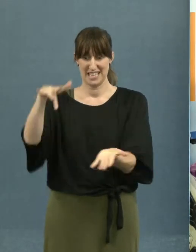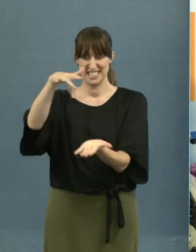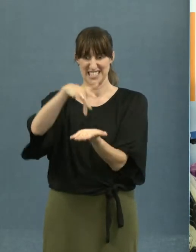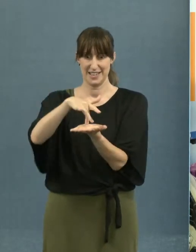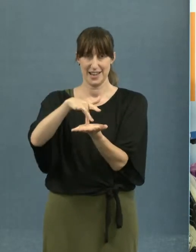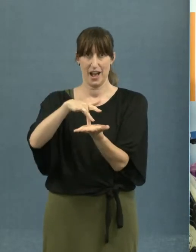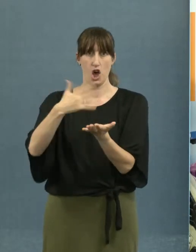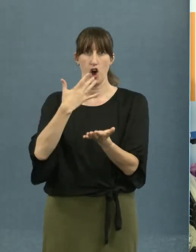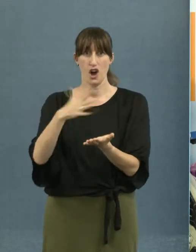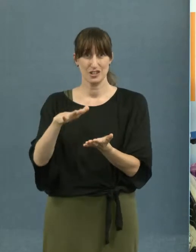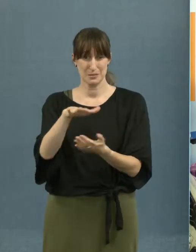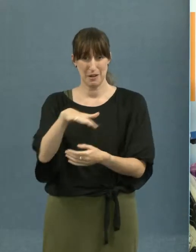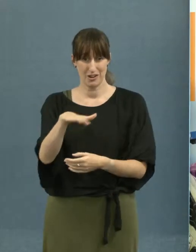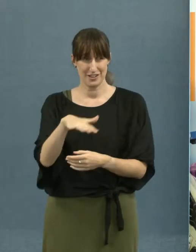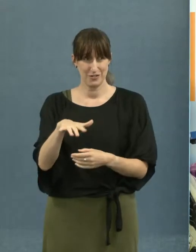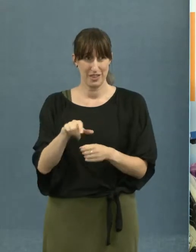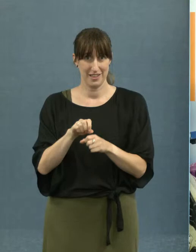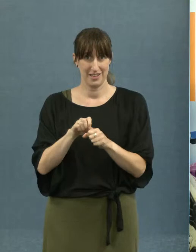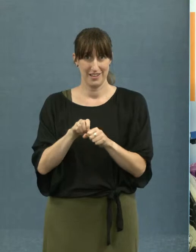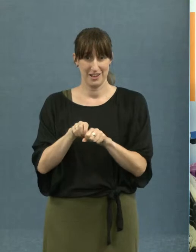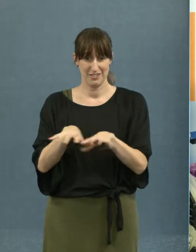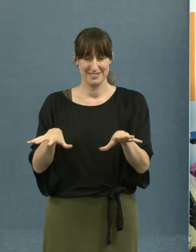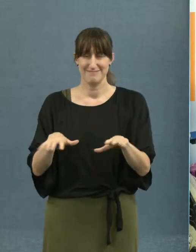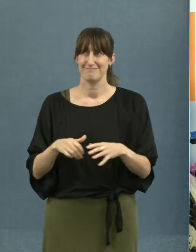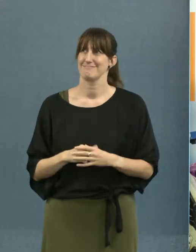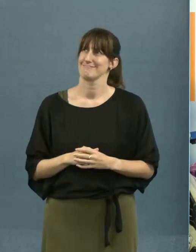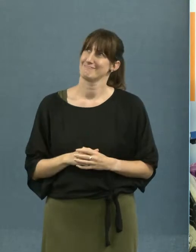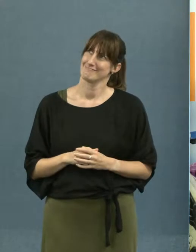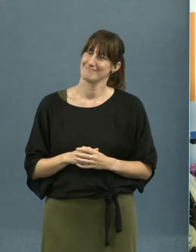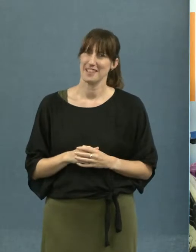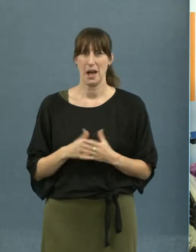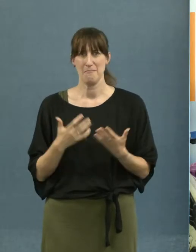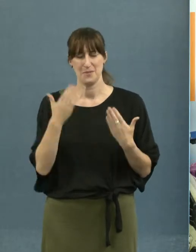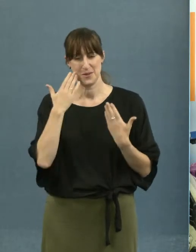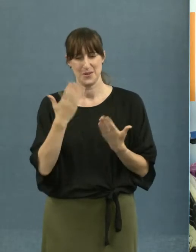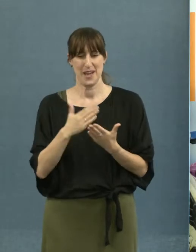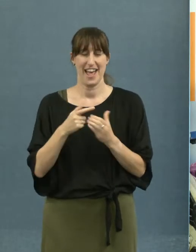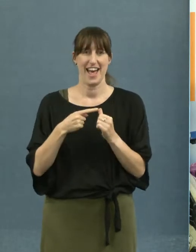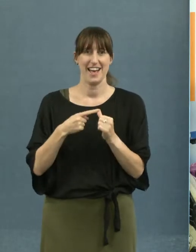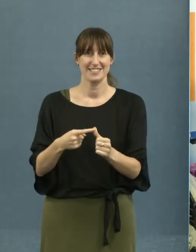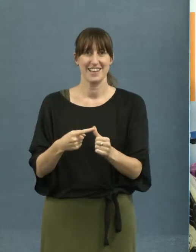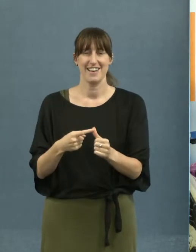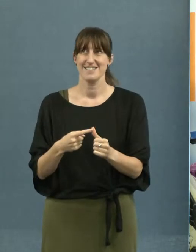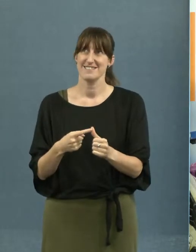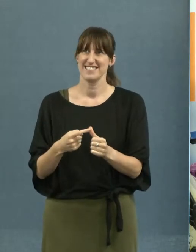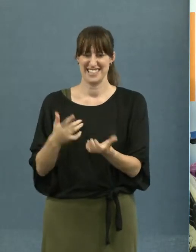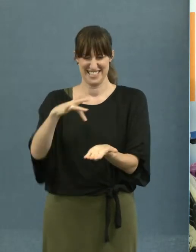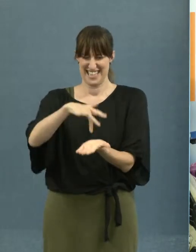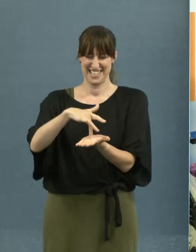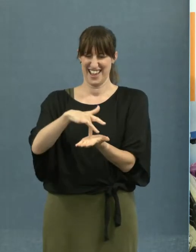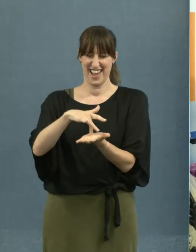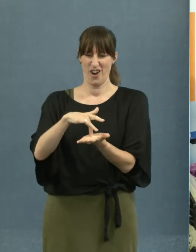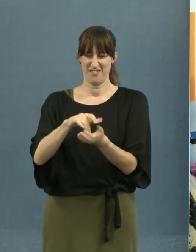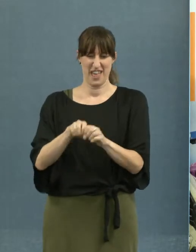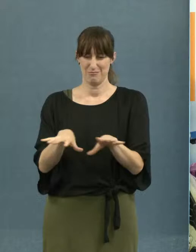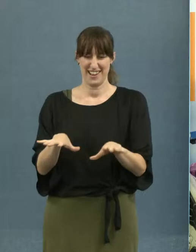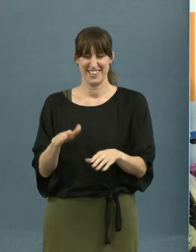Ooh. I'm not sure I'd answr that. It's not really the centre of the outbreak. I'm just thinking what Christchurch...what the